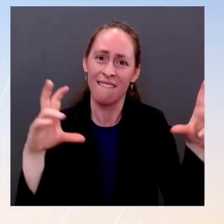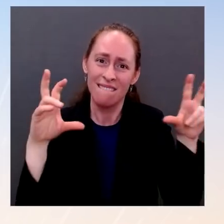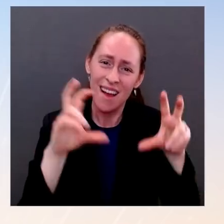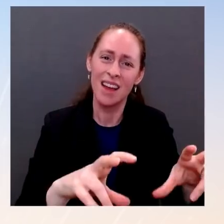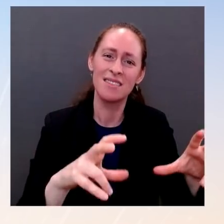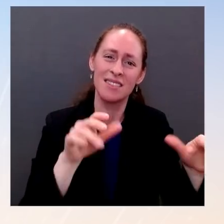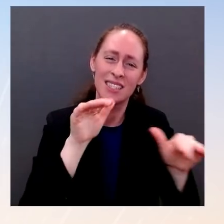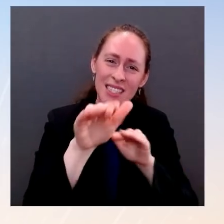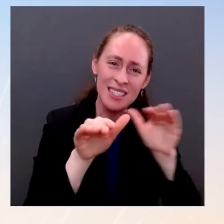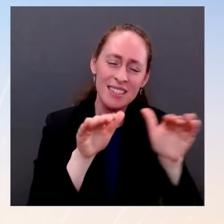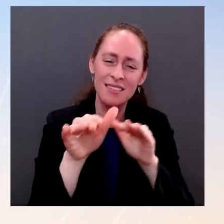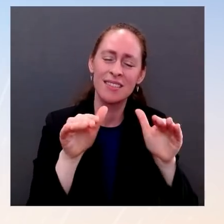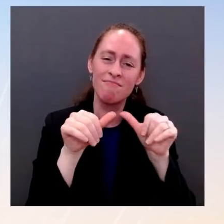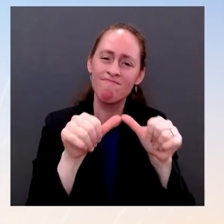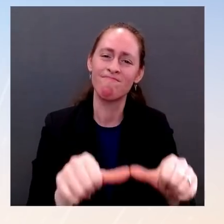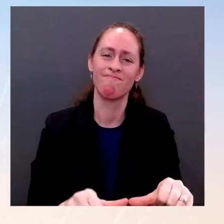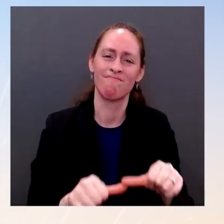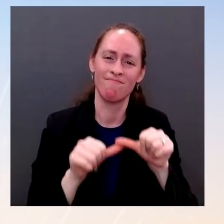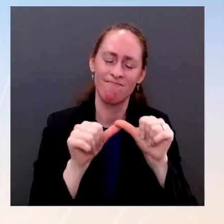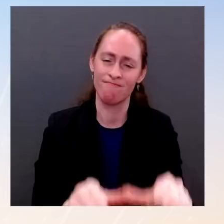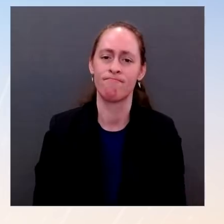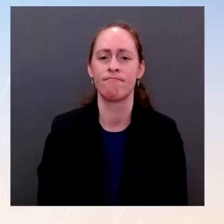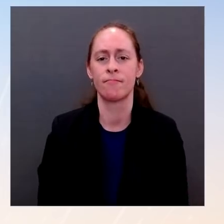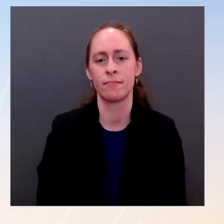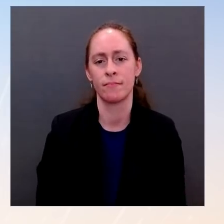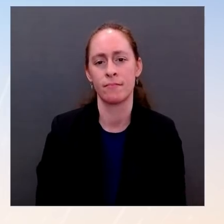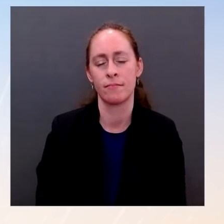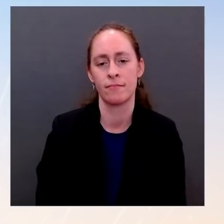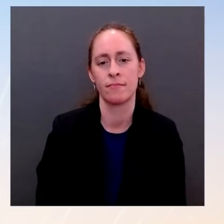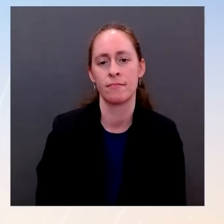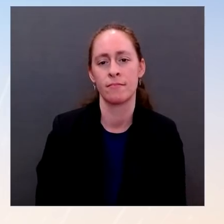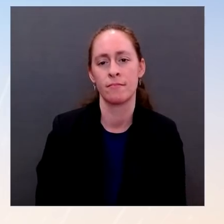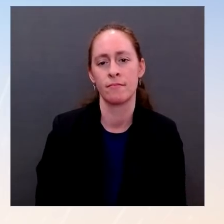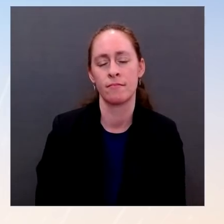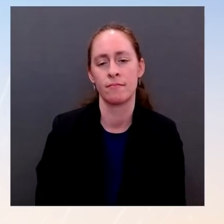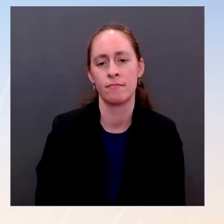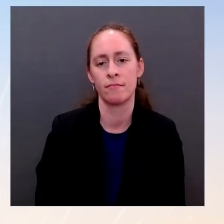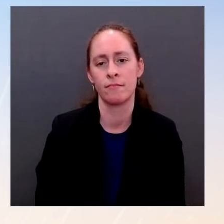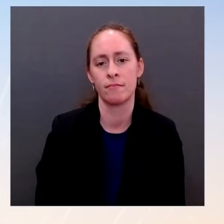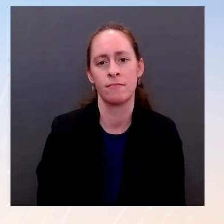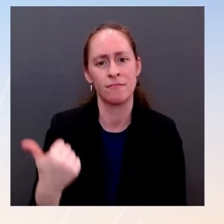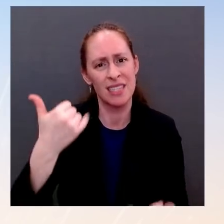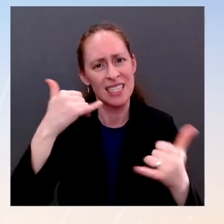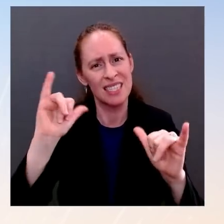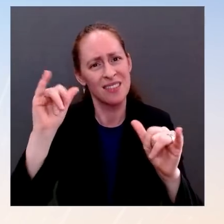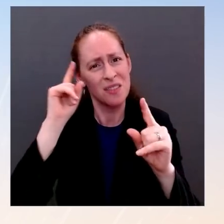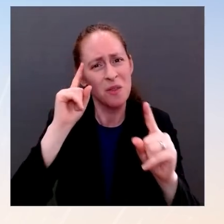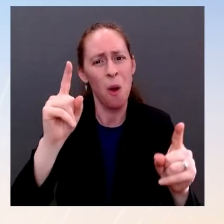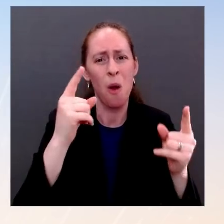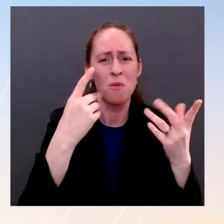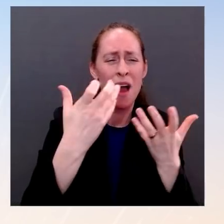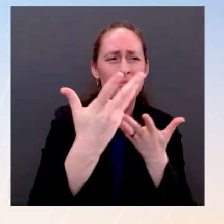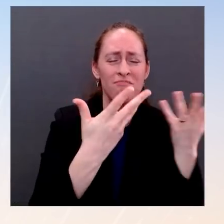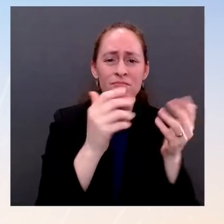with his counterparts about what we're seeing, where things stand, and continue that close coordination